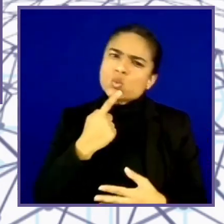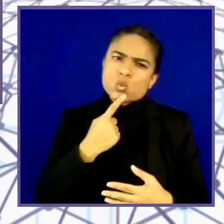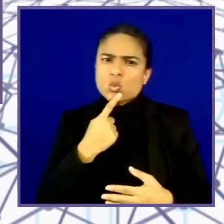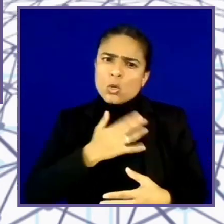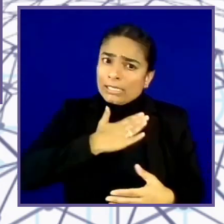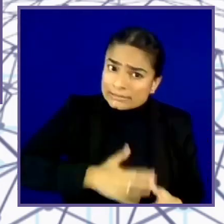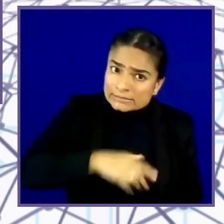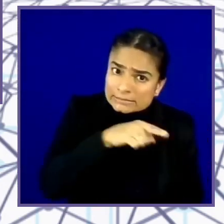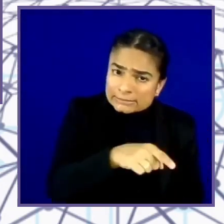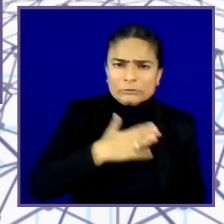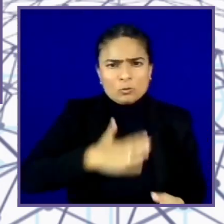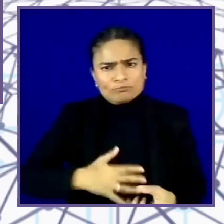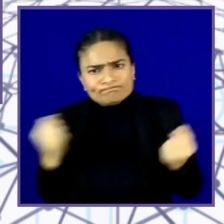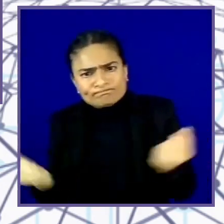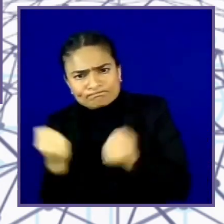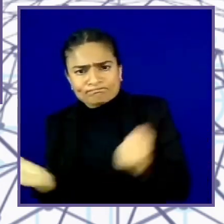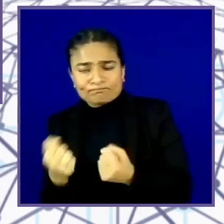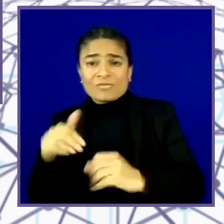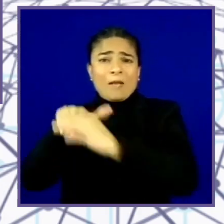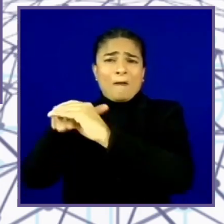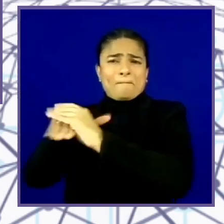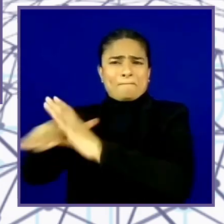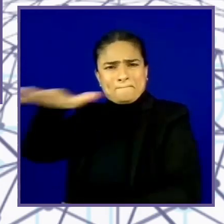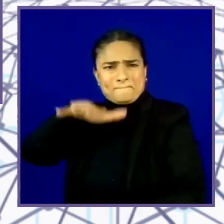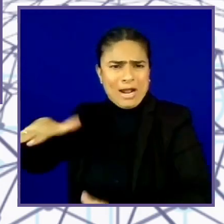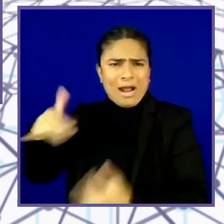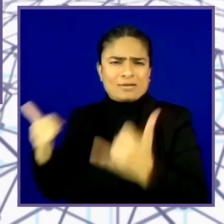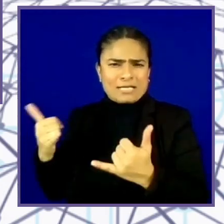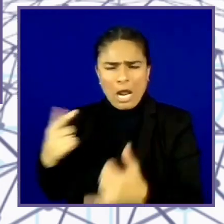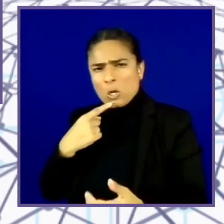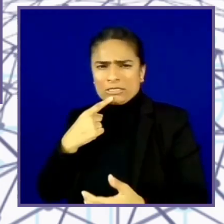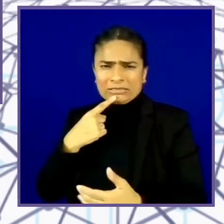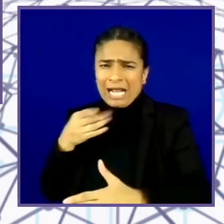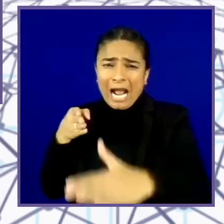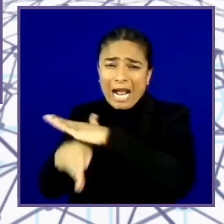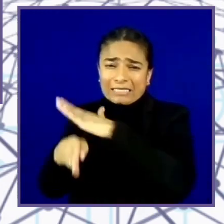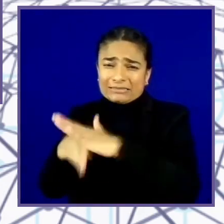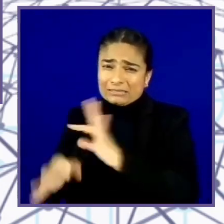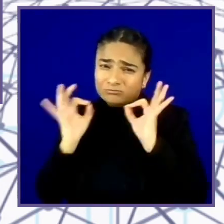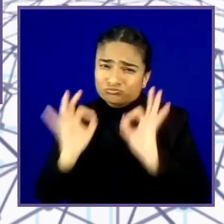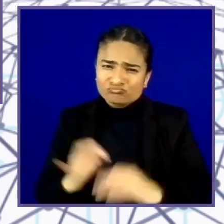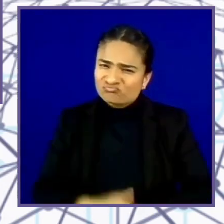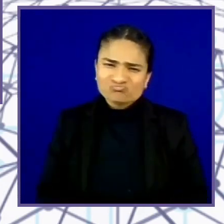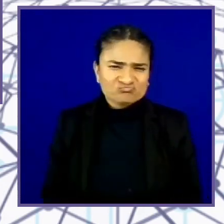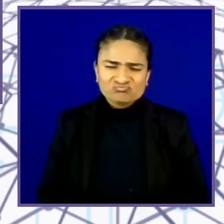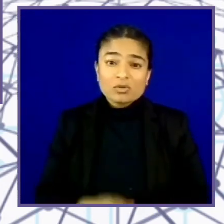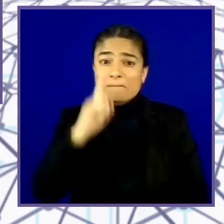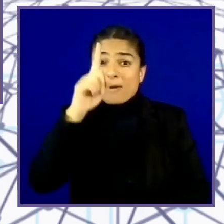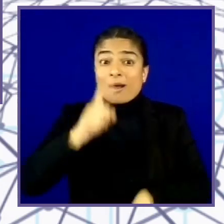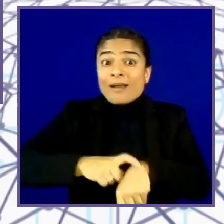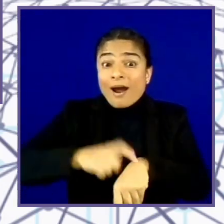and several banks and institutions are pioneering that change. We can see specifically disability